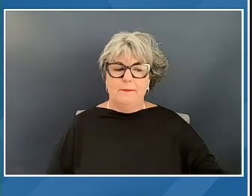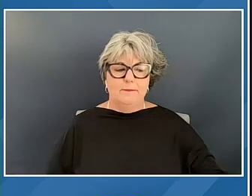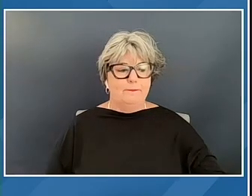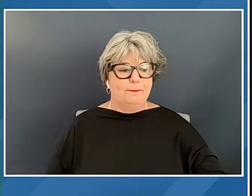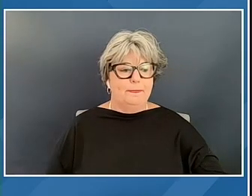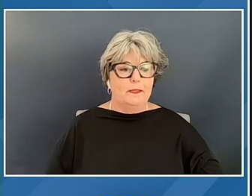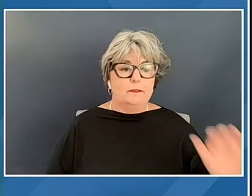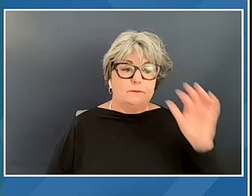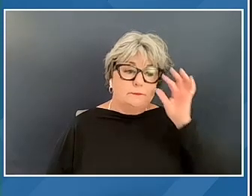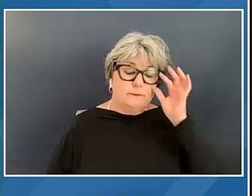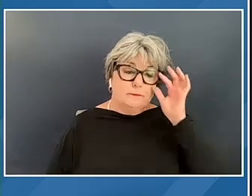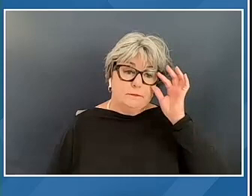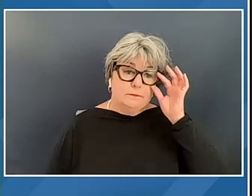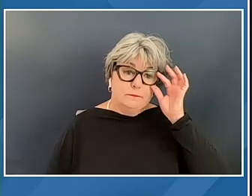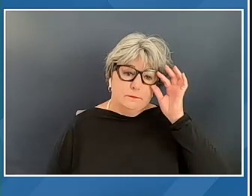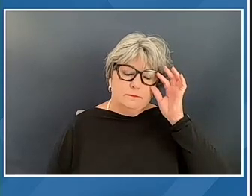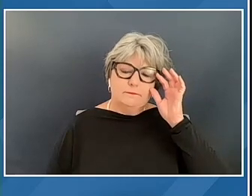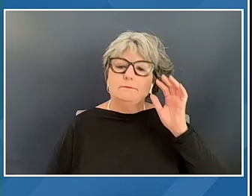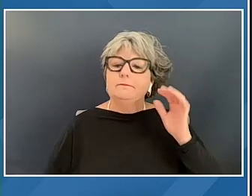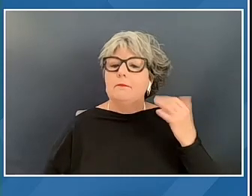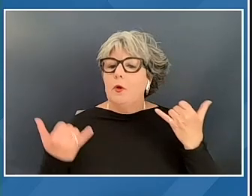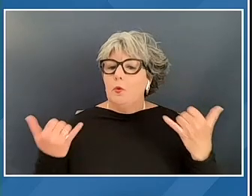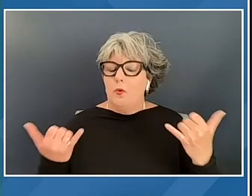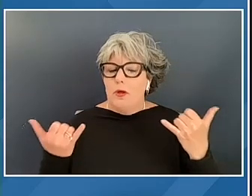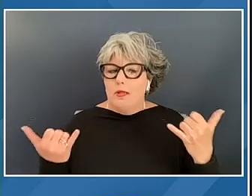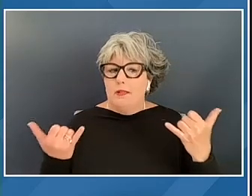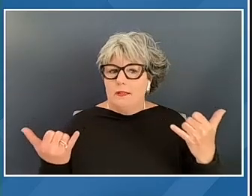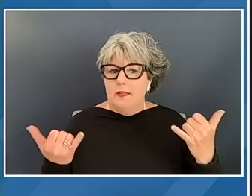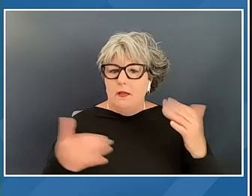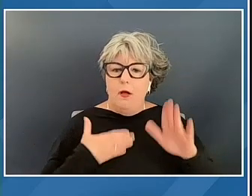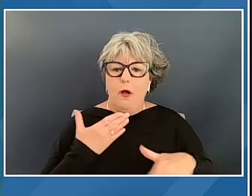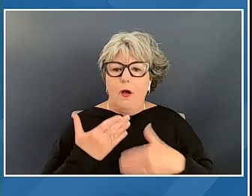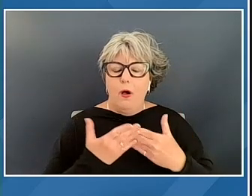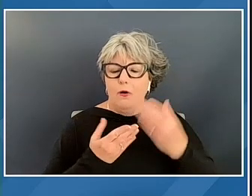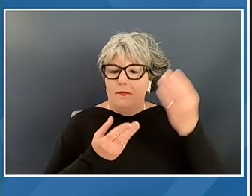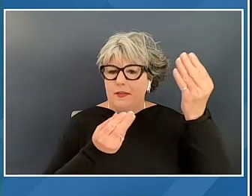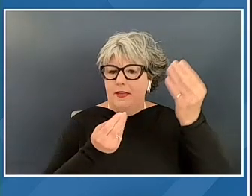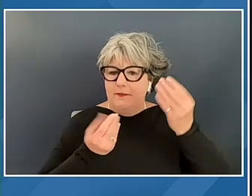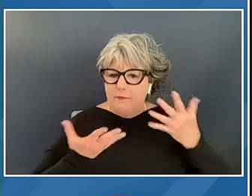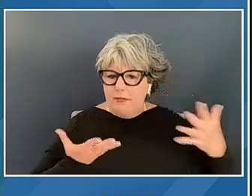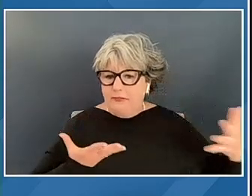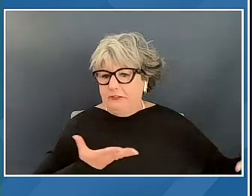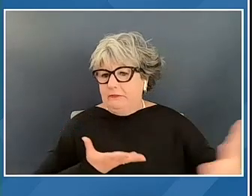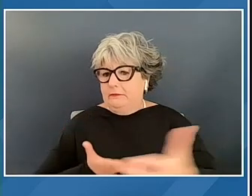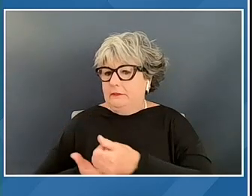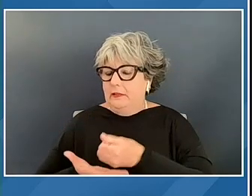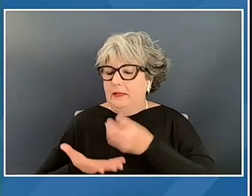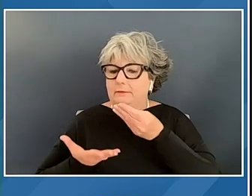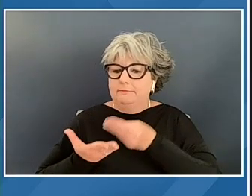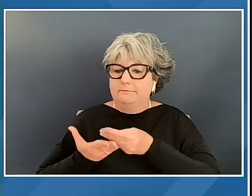At this time, we're going to take all that we are hearing back and discuss it.